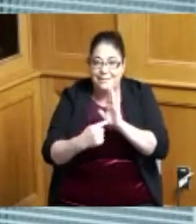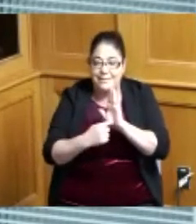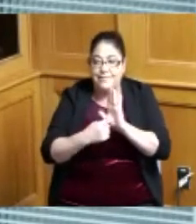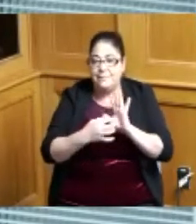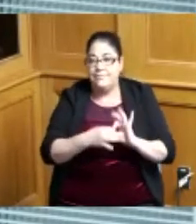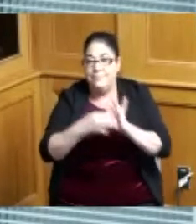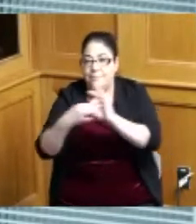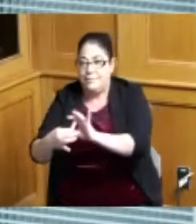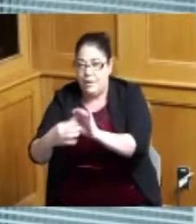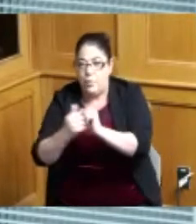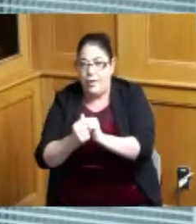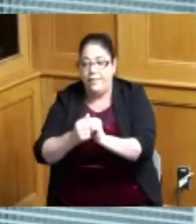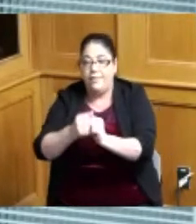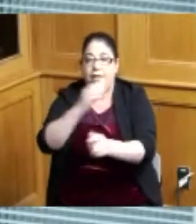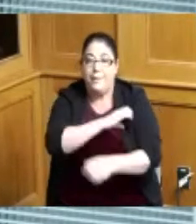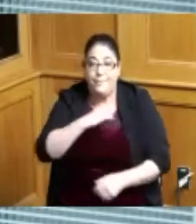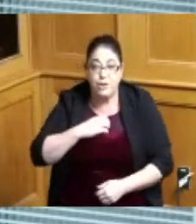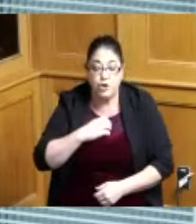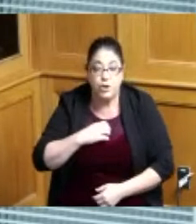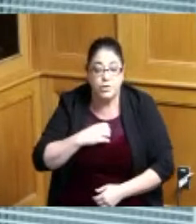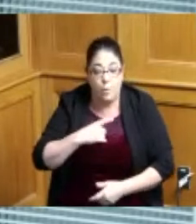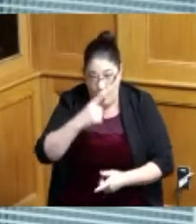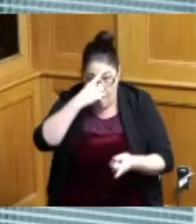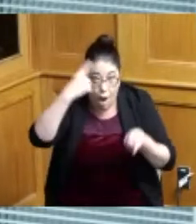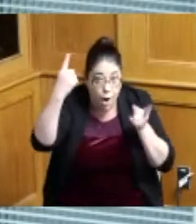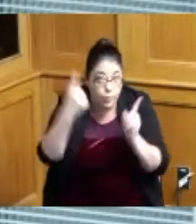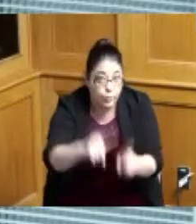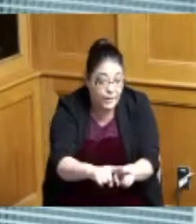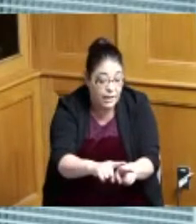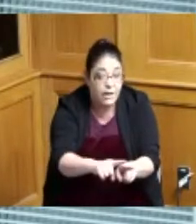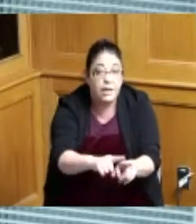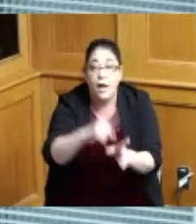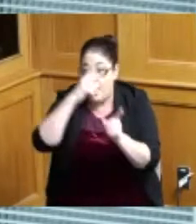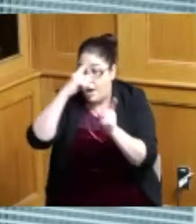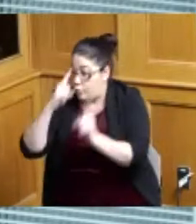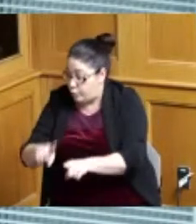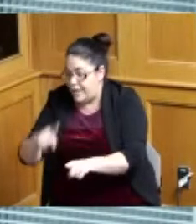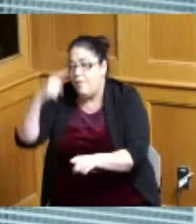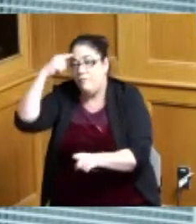the administration with the Commissioners and with the prosecutor's office are for services